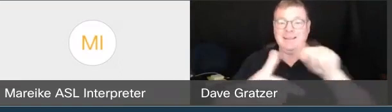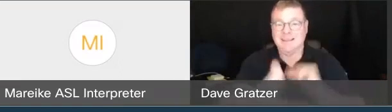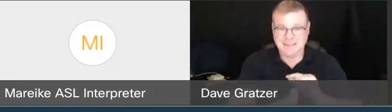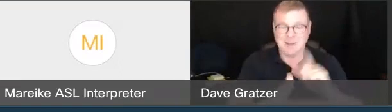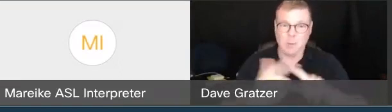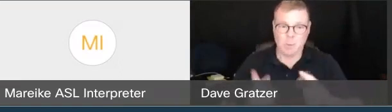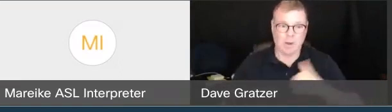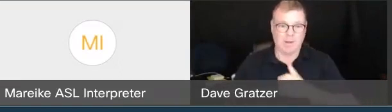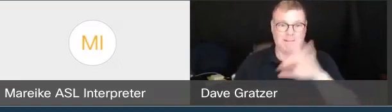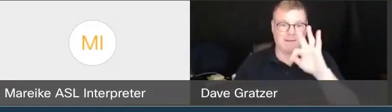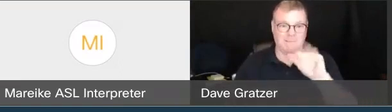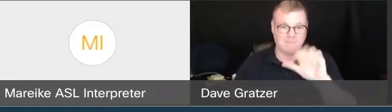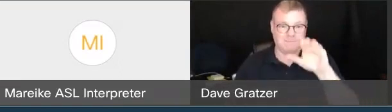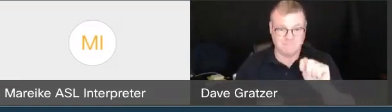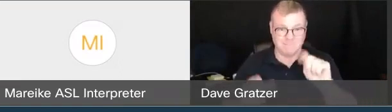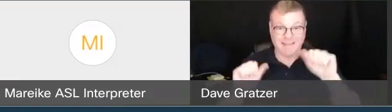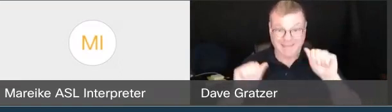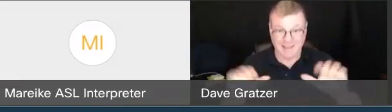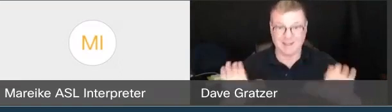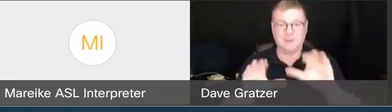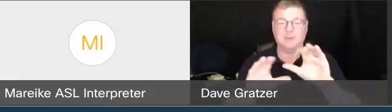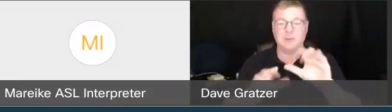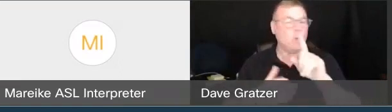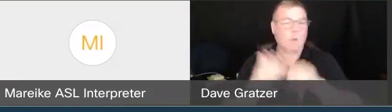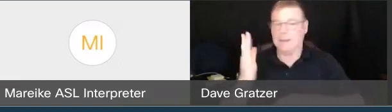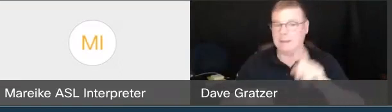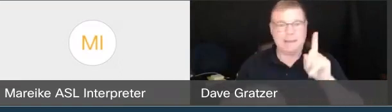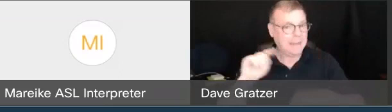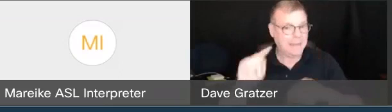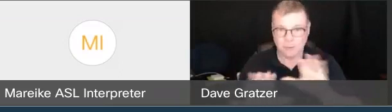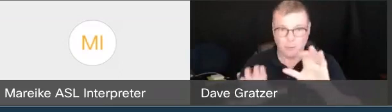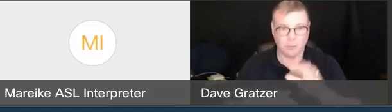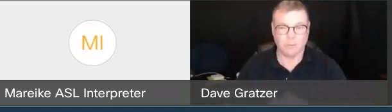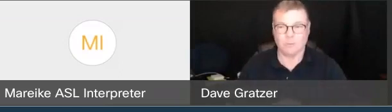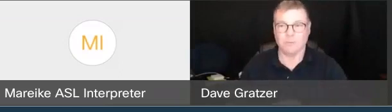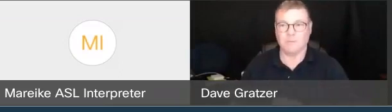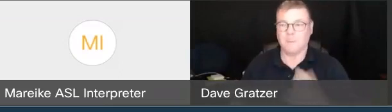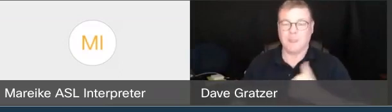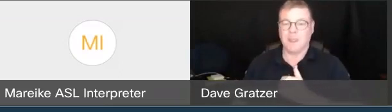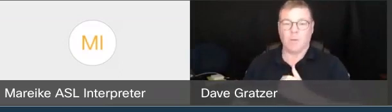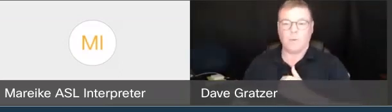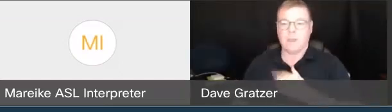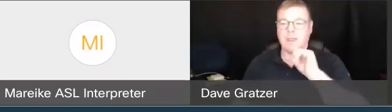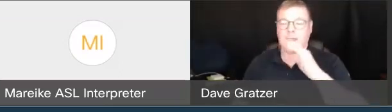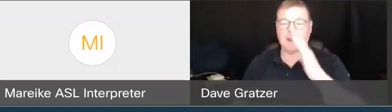it can do, what it can't do. And sort of knowing that we're never gonna always see something